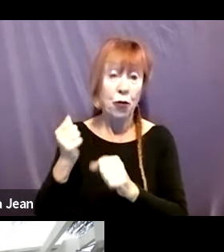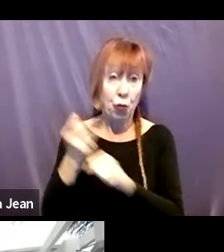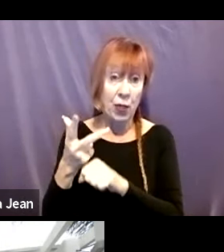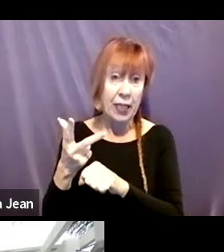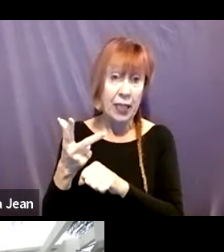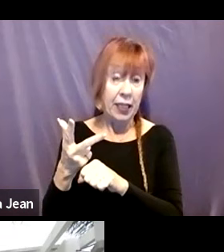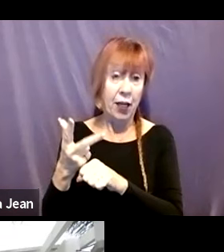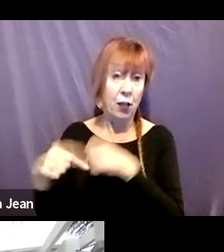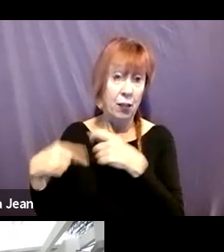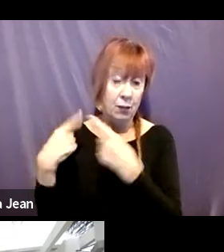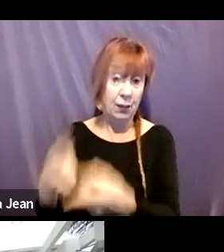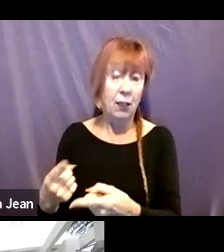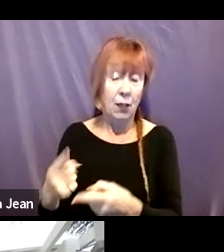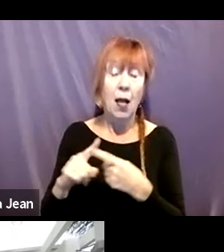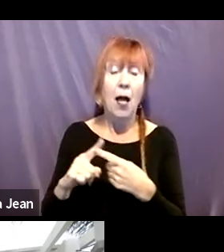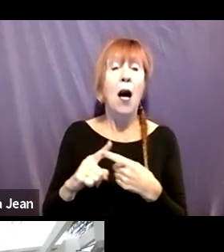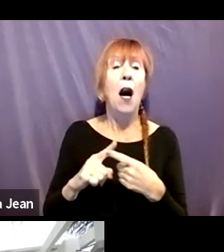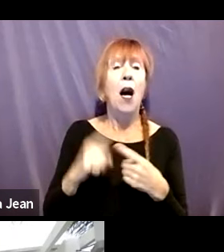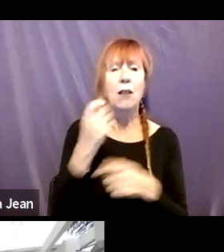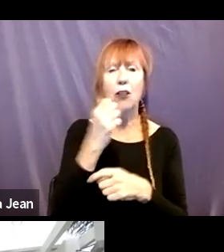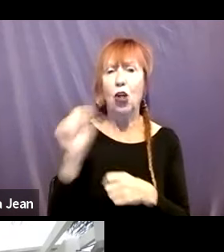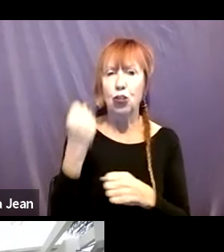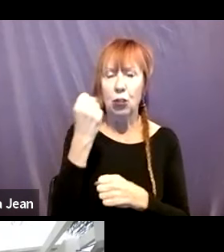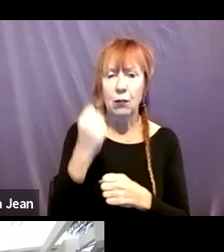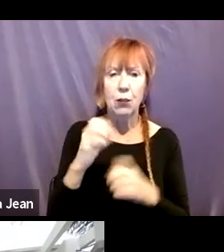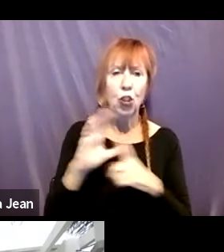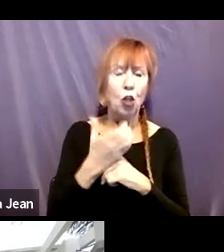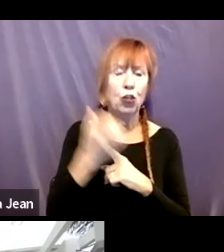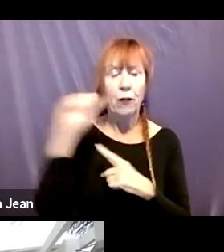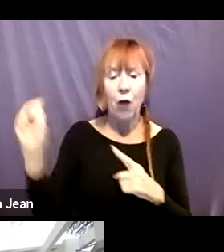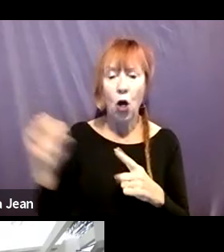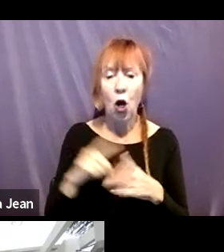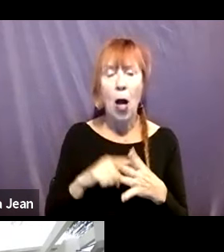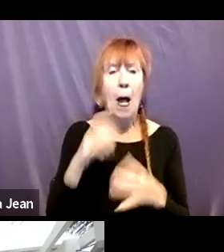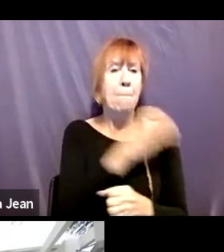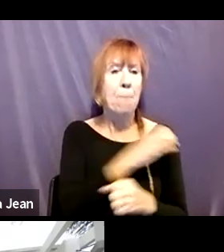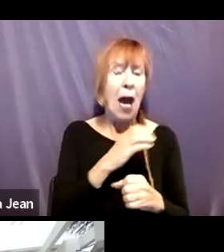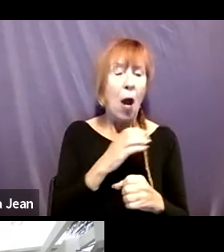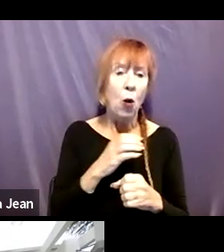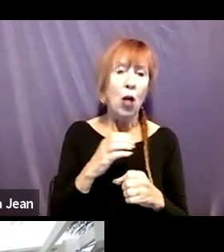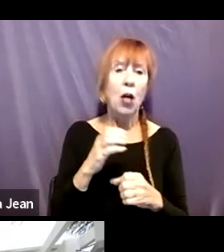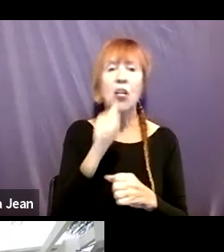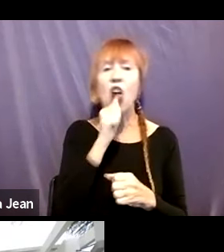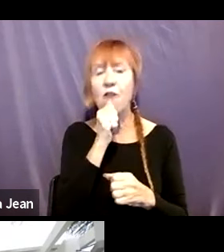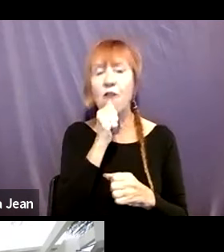"State of the Culture" on Revolt, "Power Confidential", a show that comes on right after "Power" on Starz,